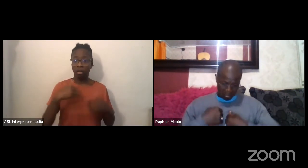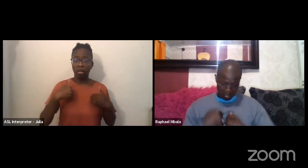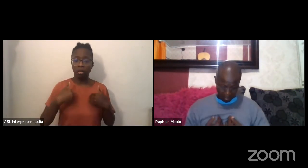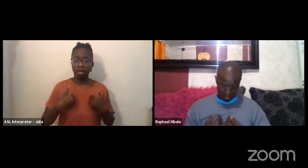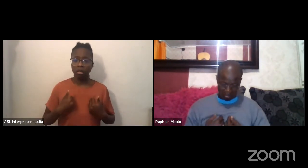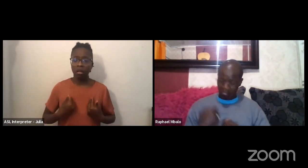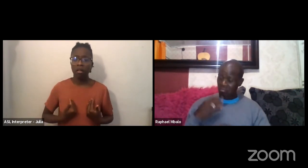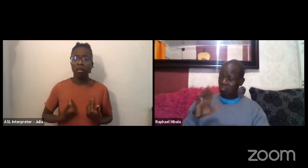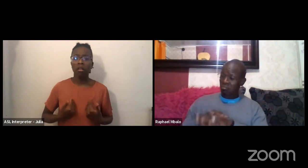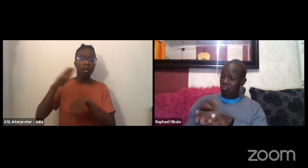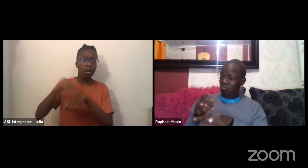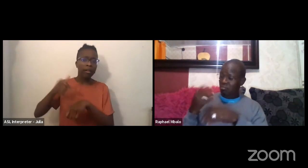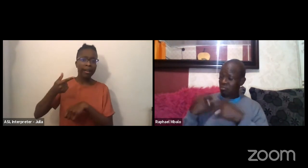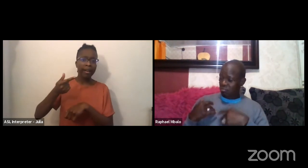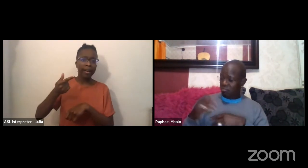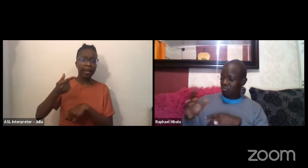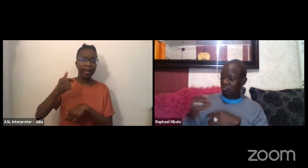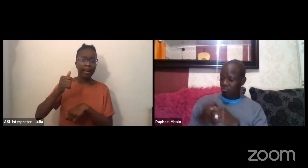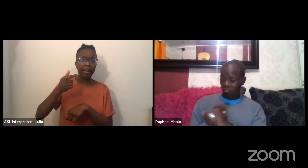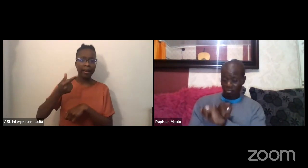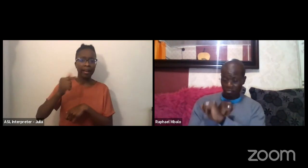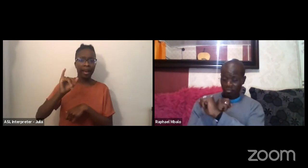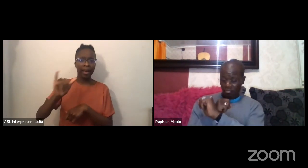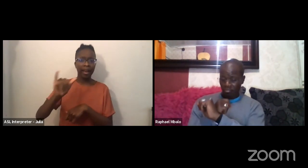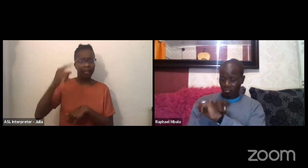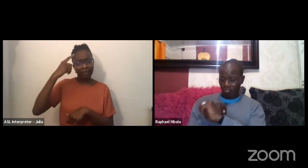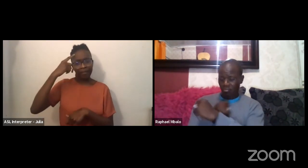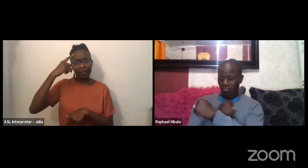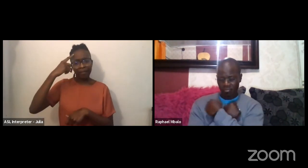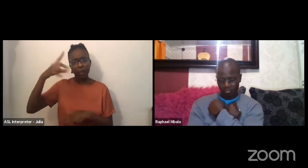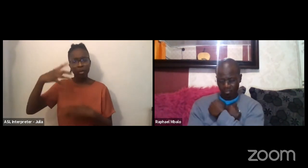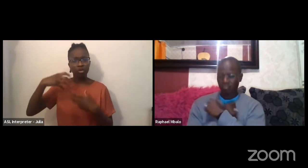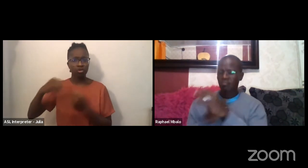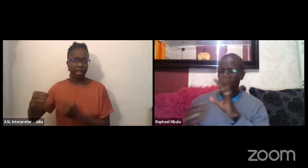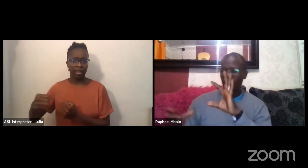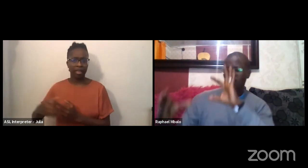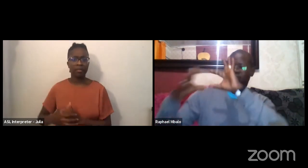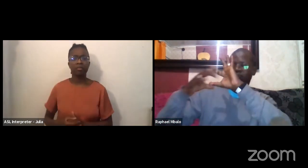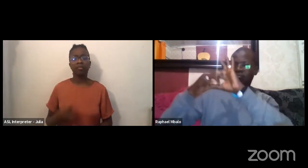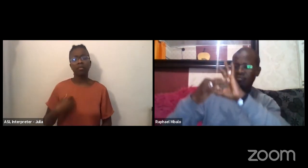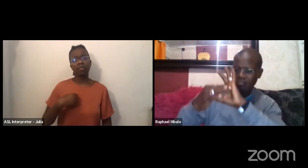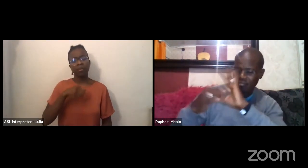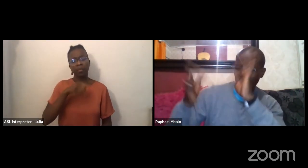I love her connection with nature, the most a spiritual free spirit hippie dippie